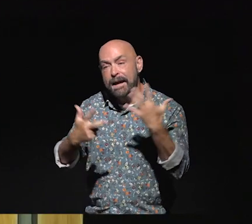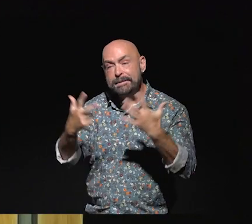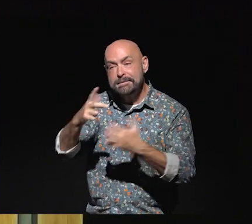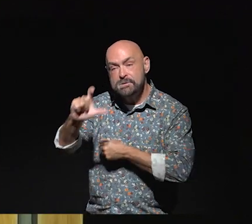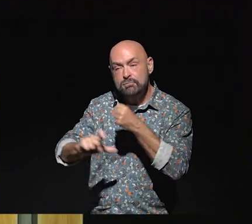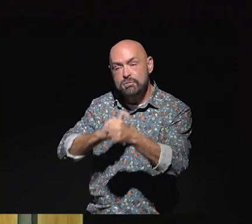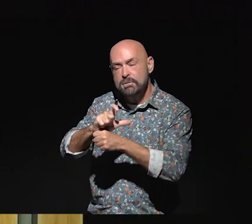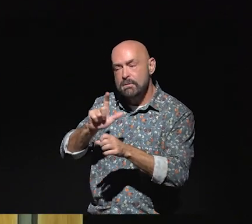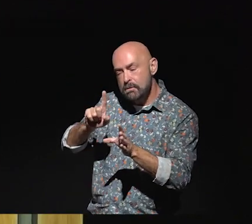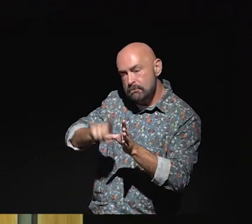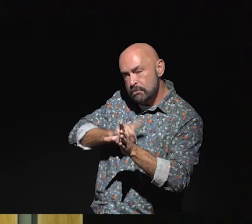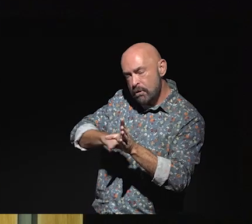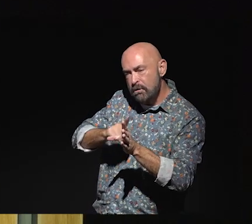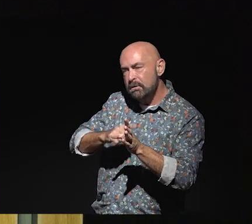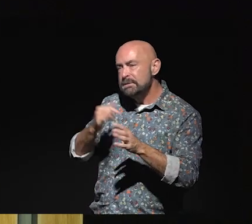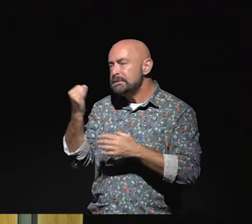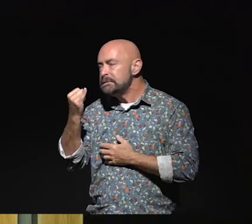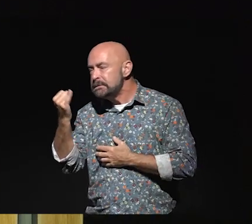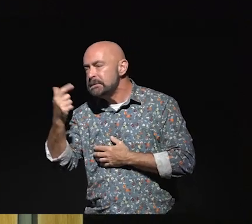the young boy of really 16, 17